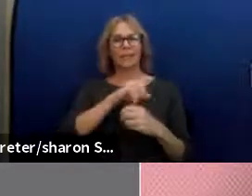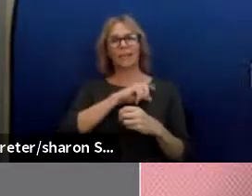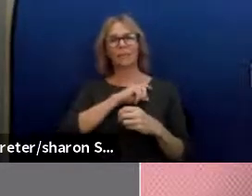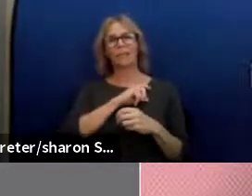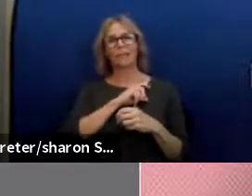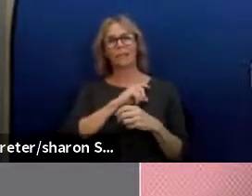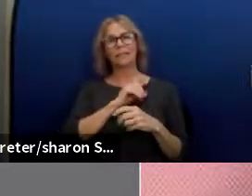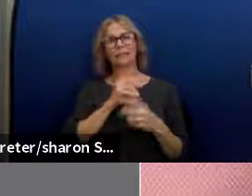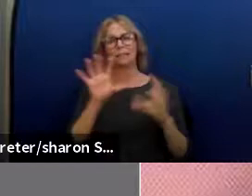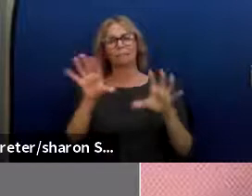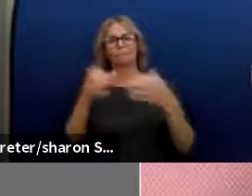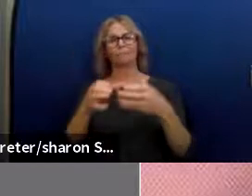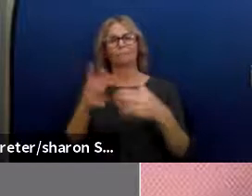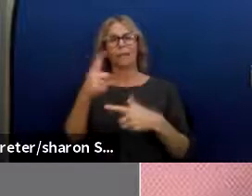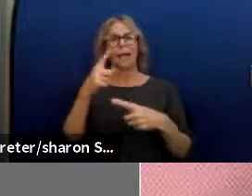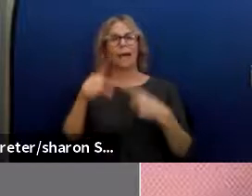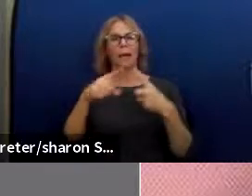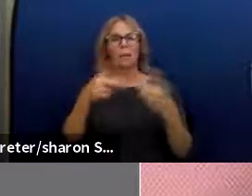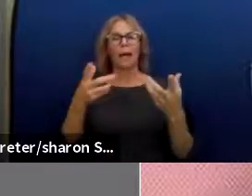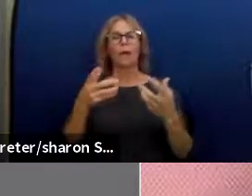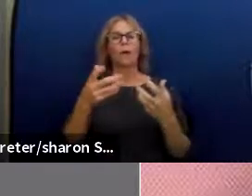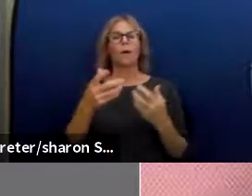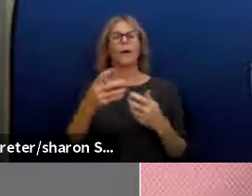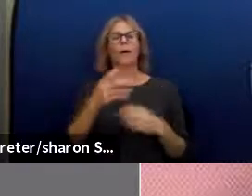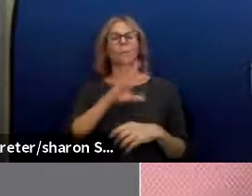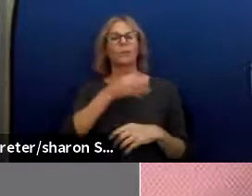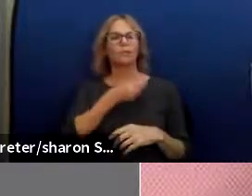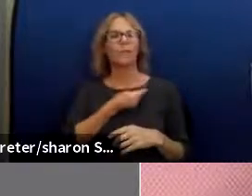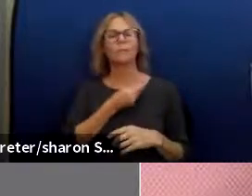they think about interacting with with people of color, and especially with trans people of color.